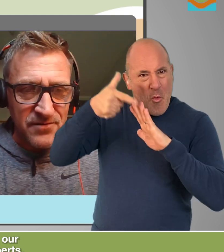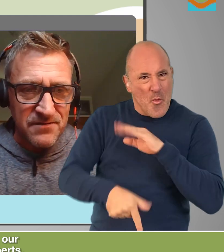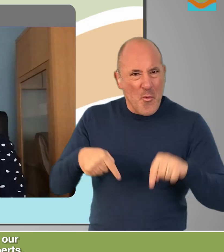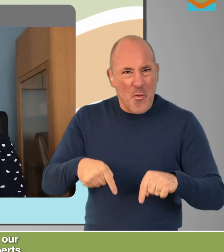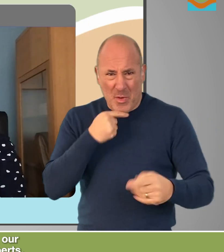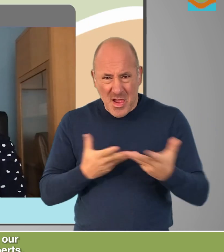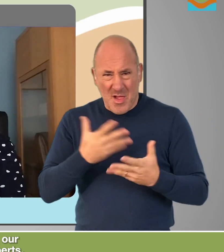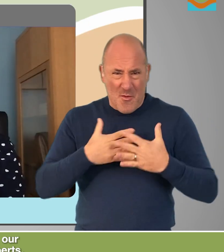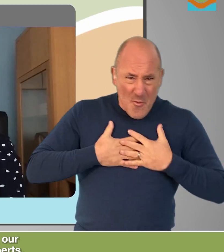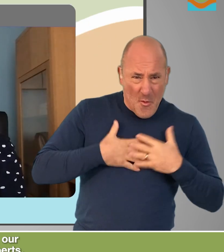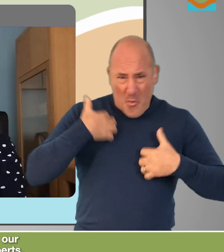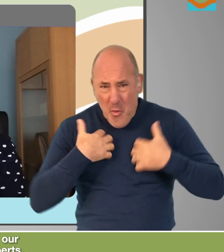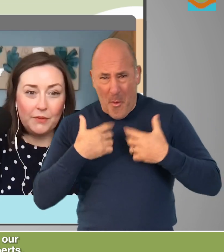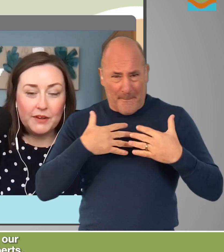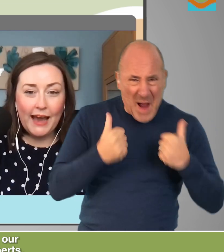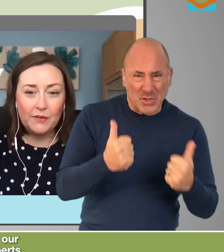passion alongside our community and experts.